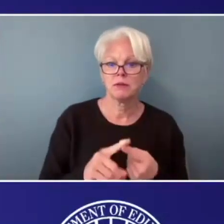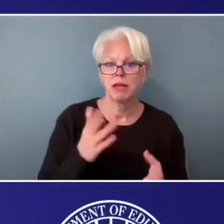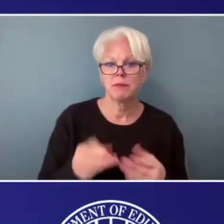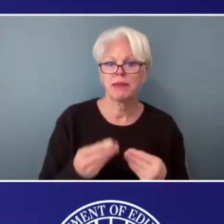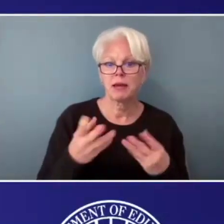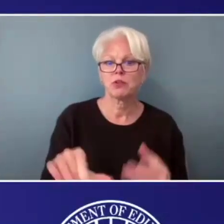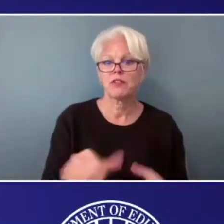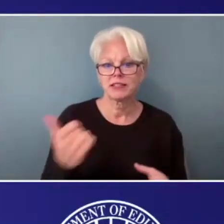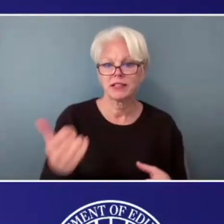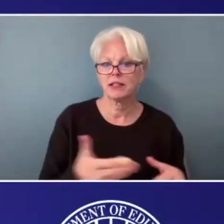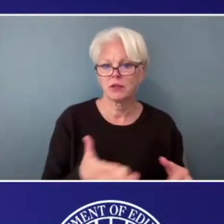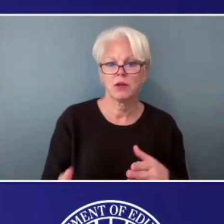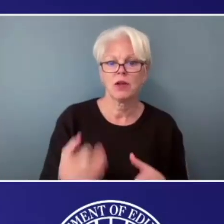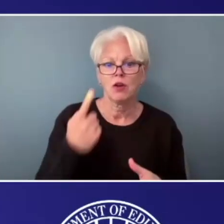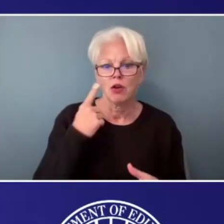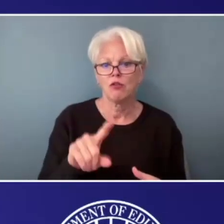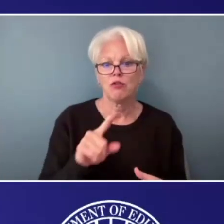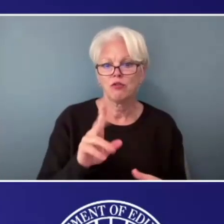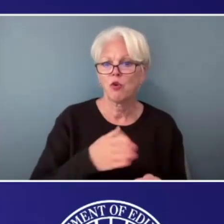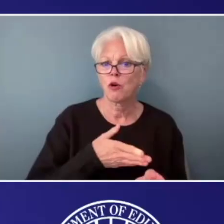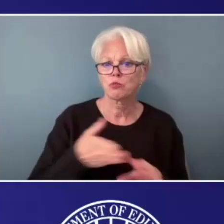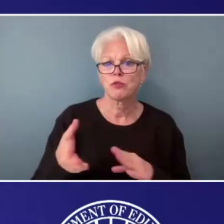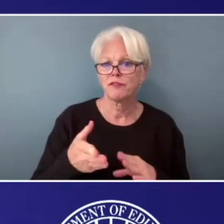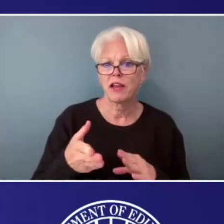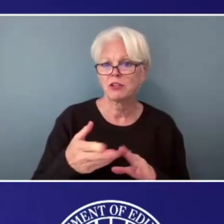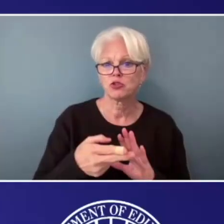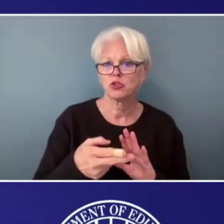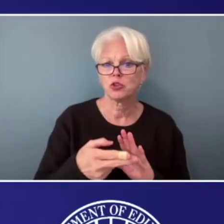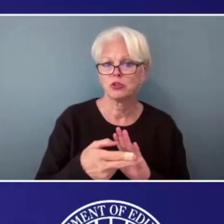for professional designation of consideration for these programs.